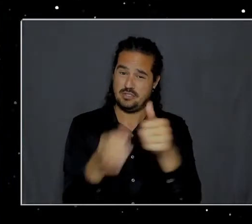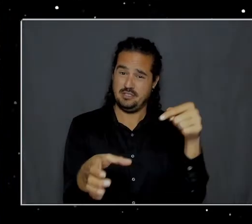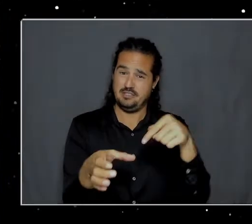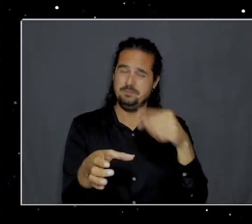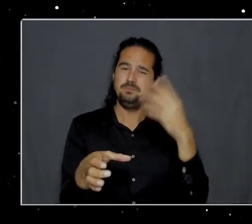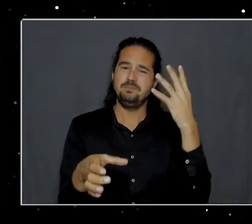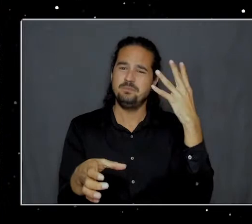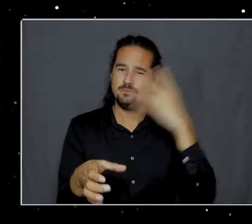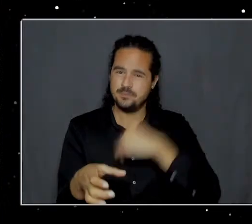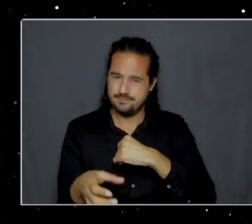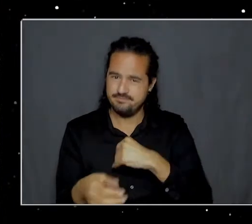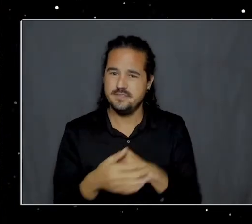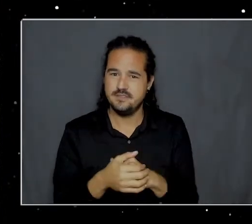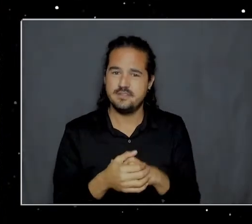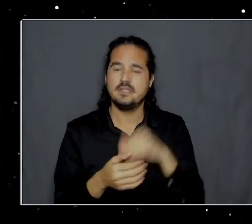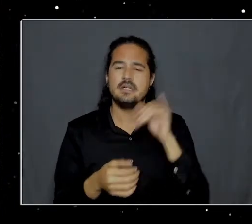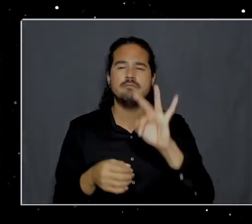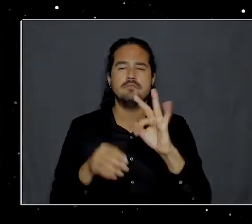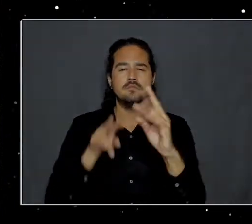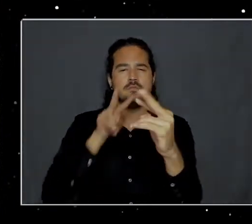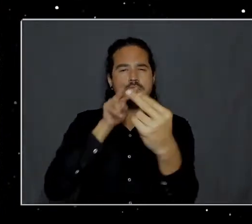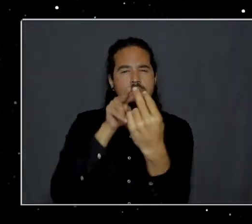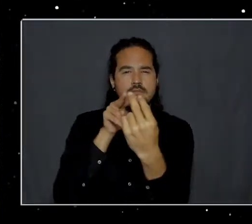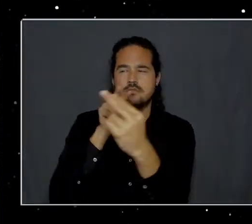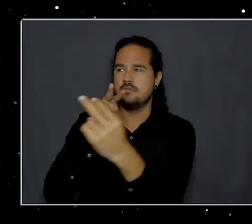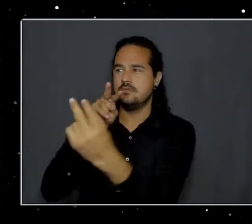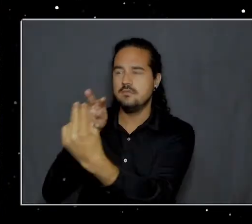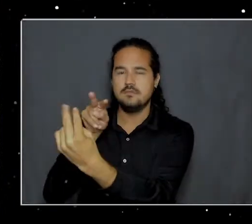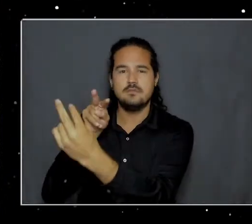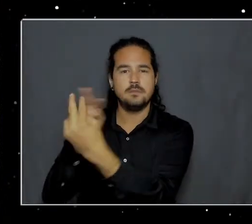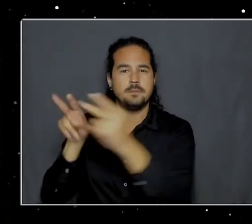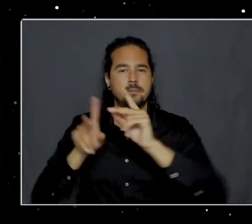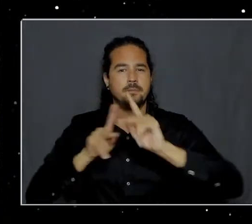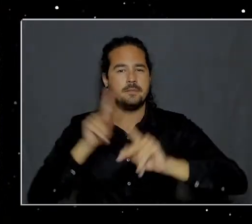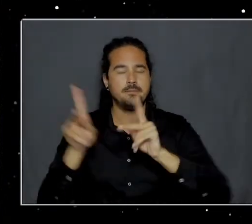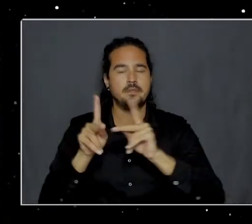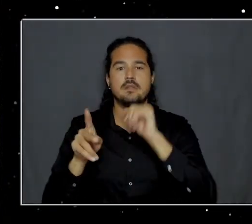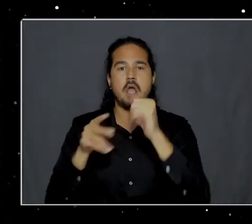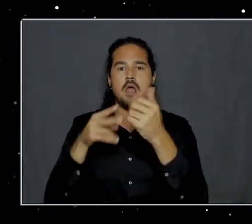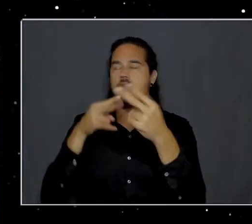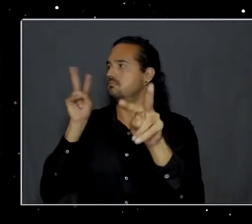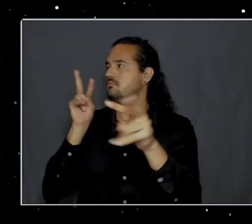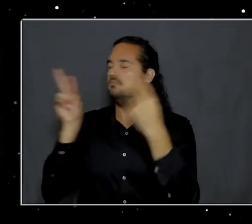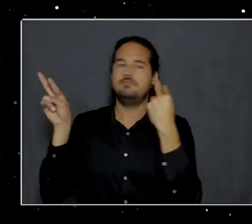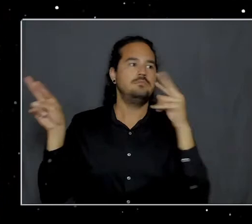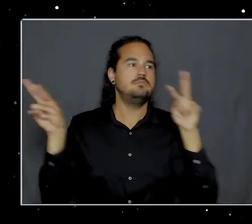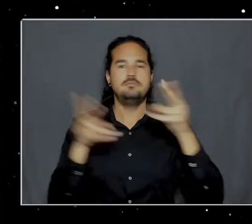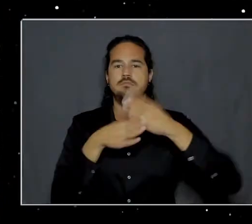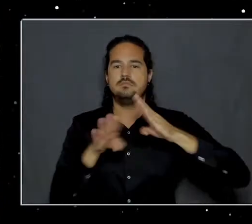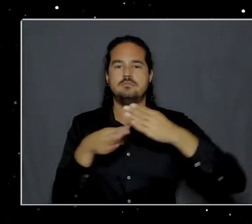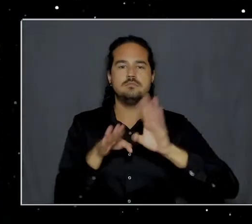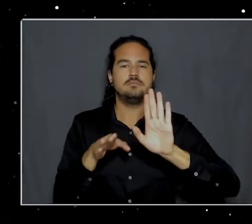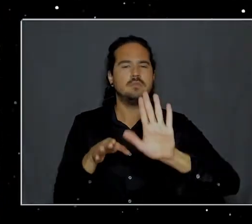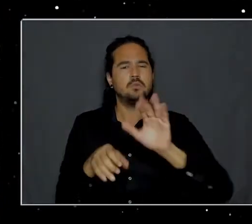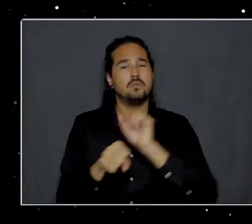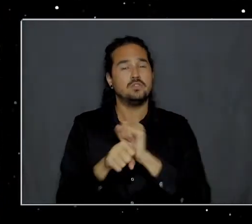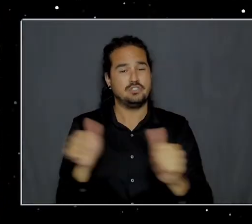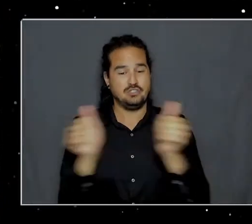IT'S NOT THEIR JOB TO DO IT, AND IT'S NOT JUST MY JOB TO DO IT. IT'S OUR JOB TO DO IT. WE DO IT TOGETHER, AND DOING IT